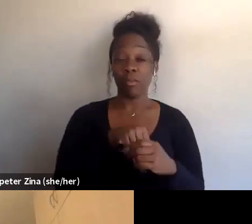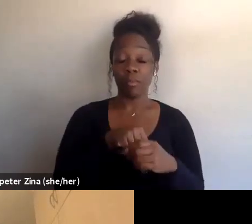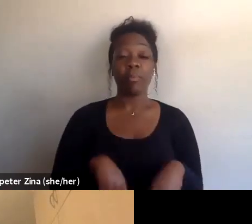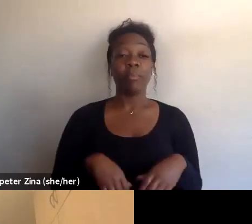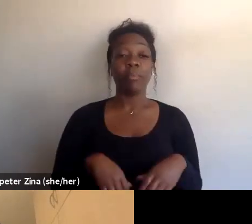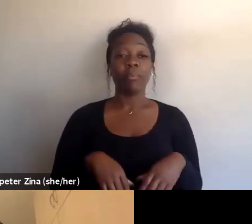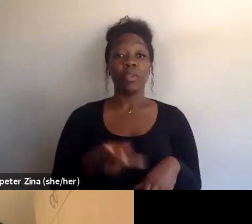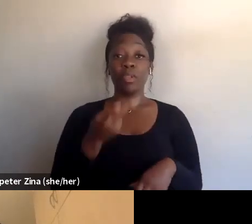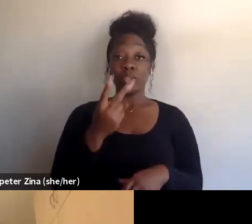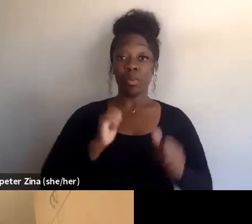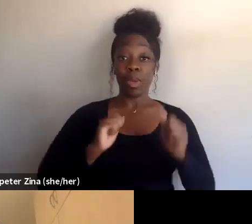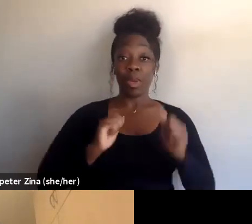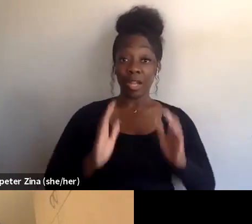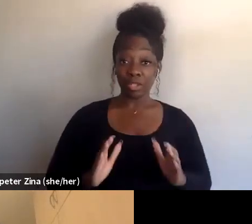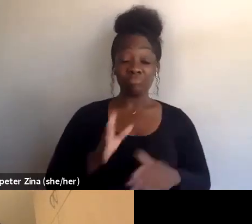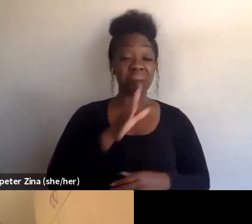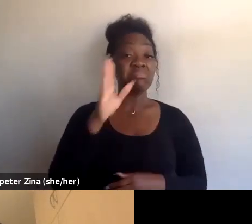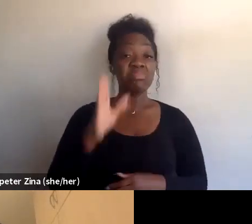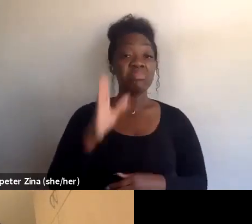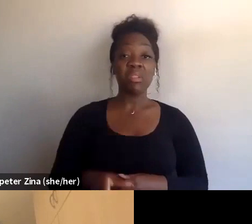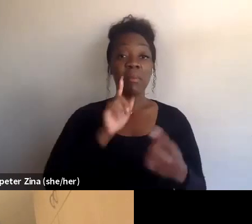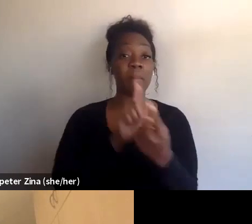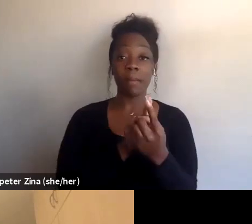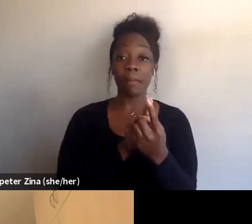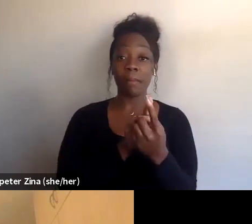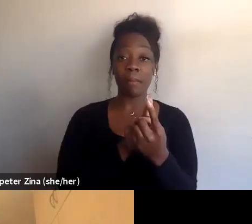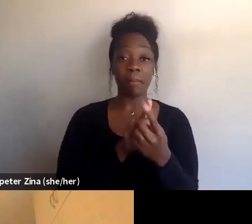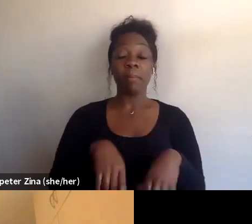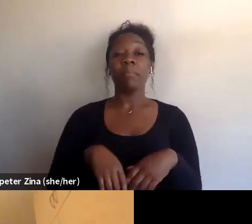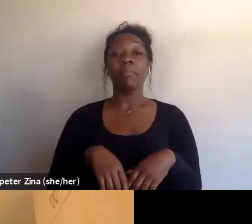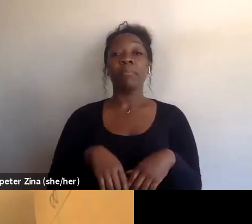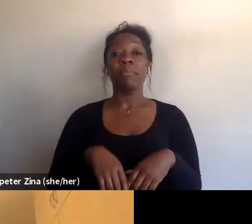have never met however, the story links them together.